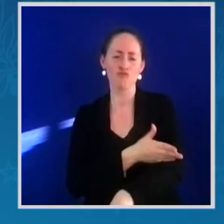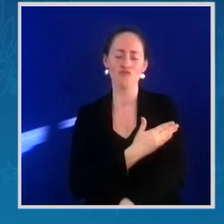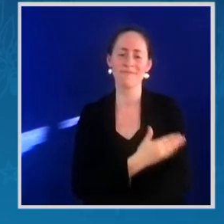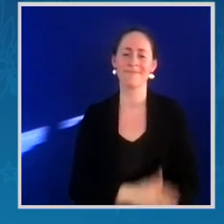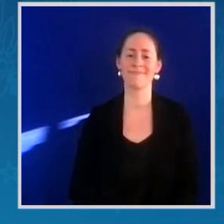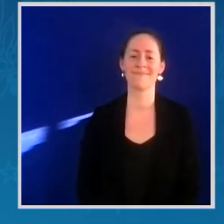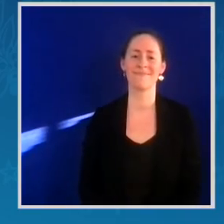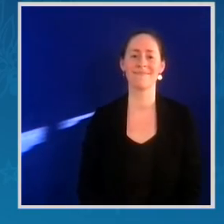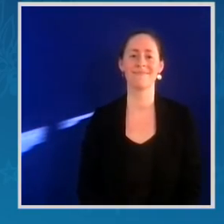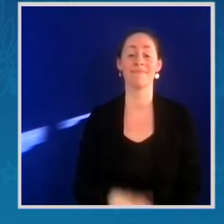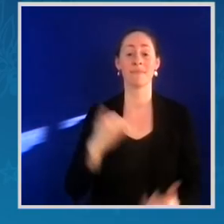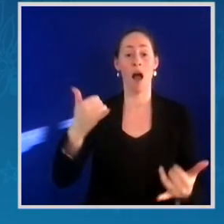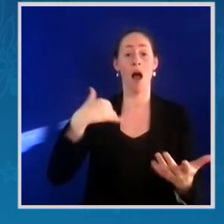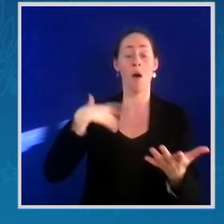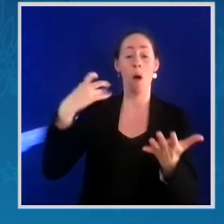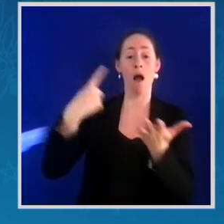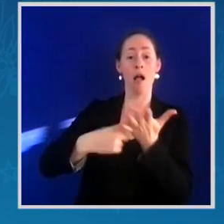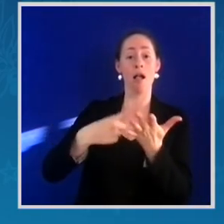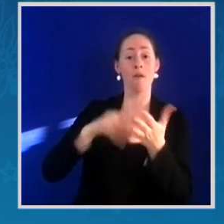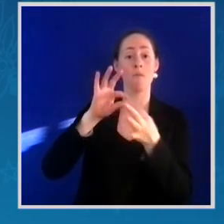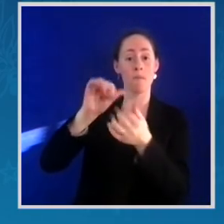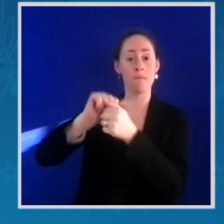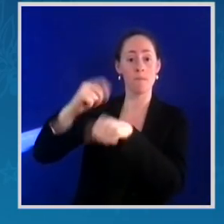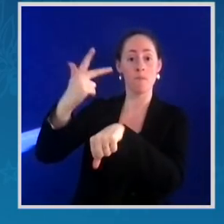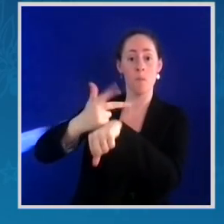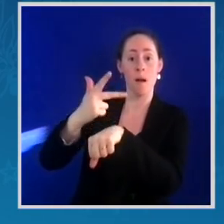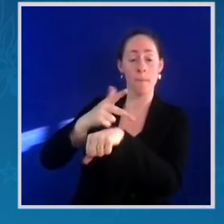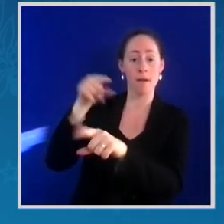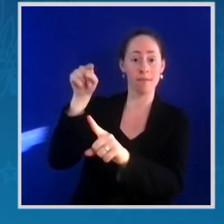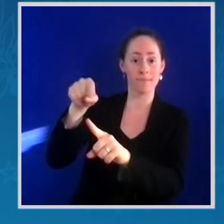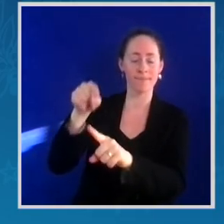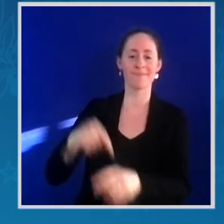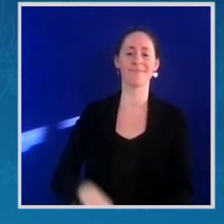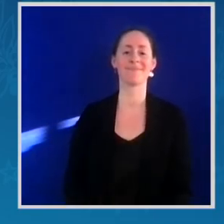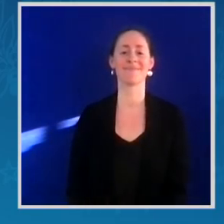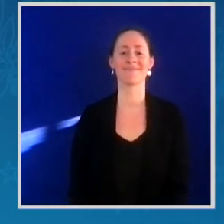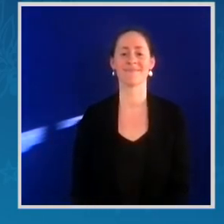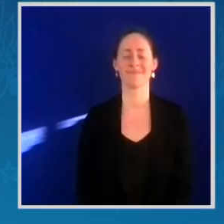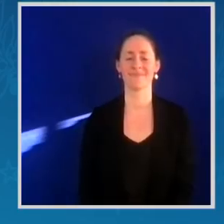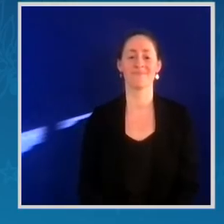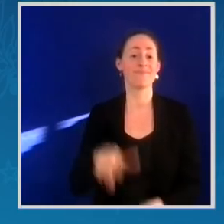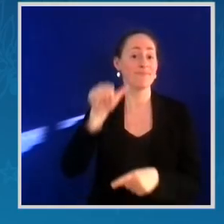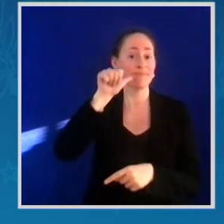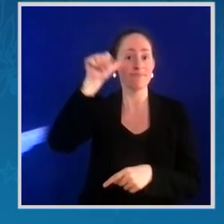we came out of that trip with agreements to establish an anti-corruption task force.